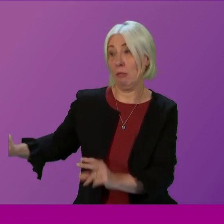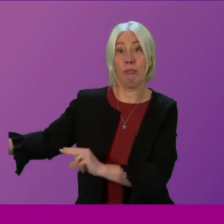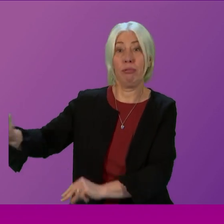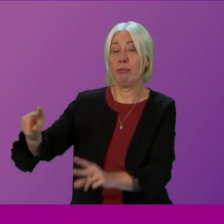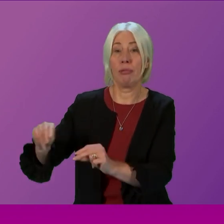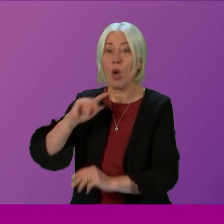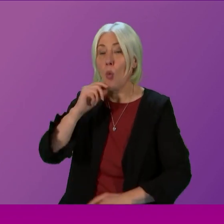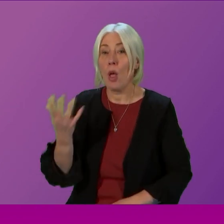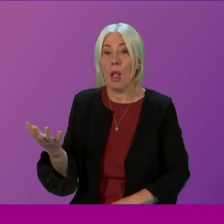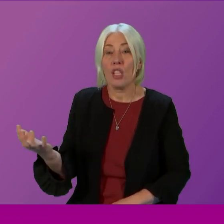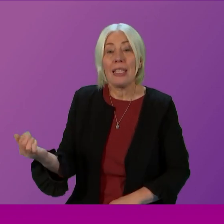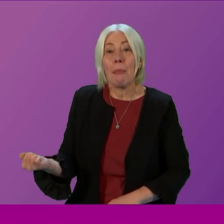I suspend the meeting briefly.